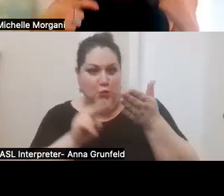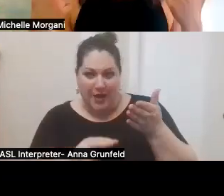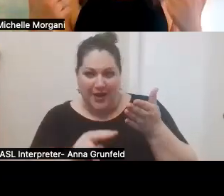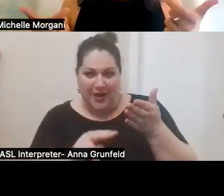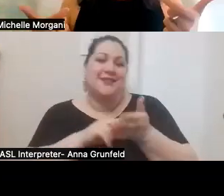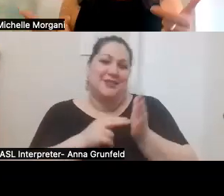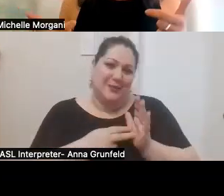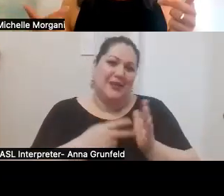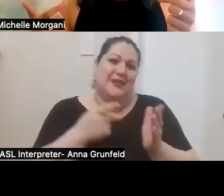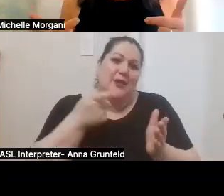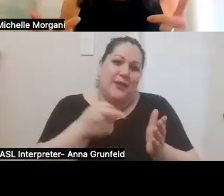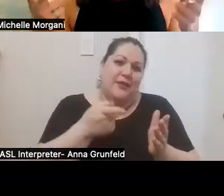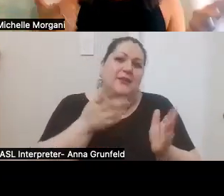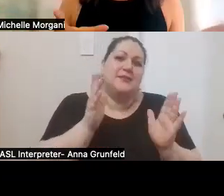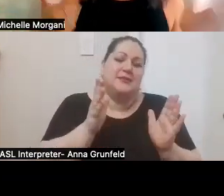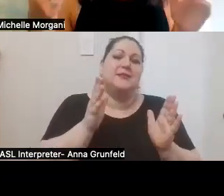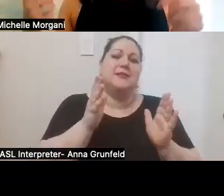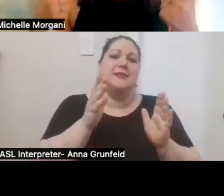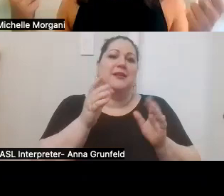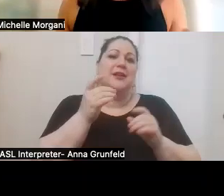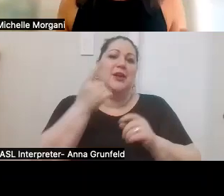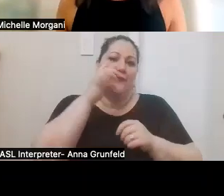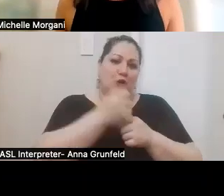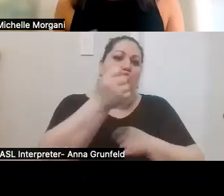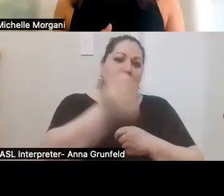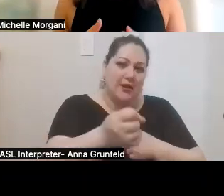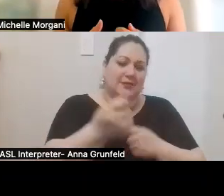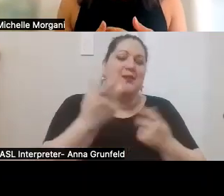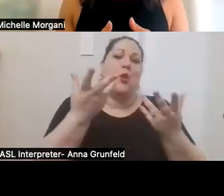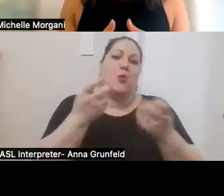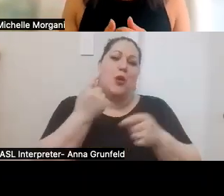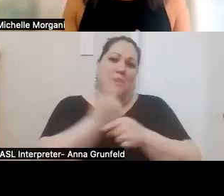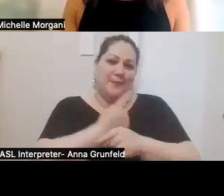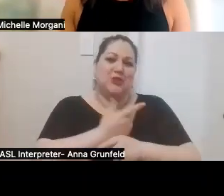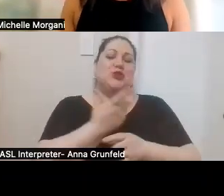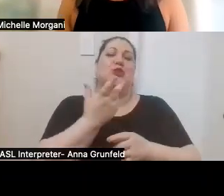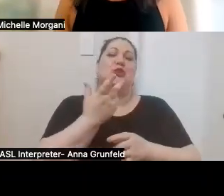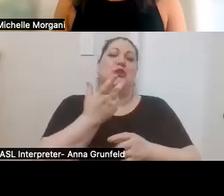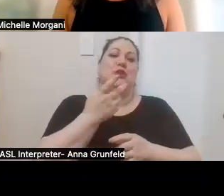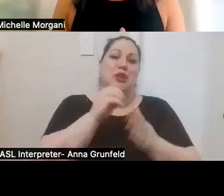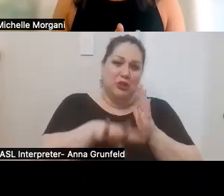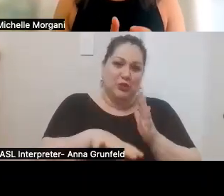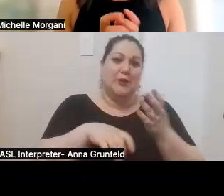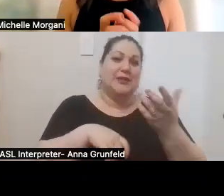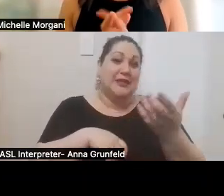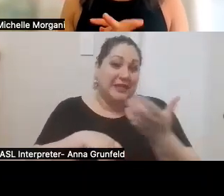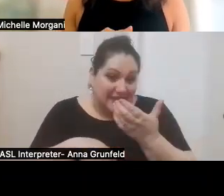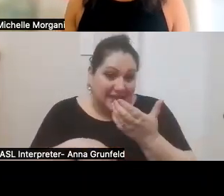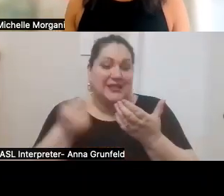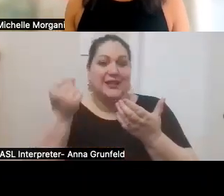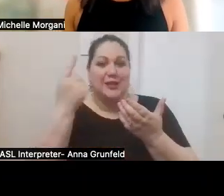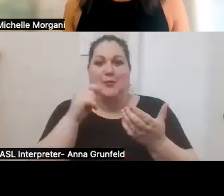We do want to ensure that they are dictated, but also edited to ensure clarity for all, for everyone who will be reading them.